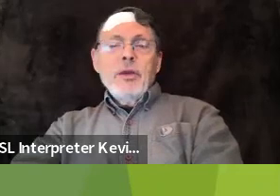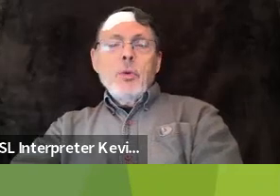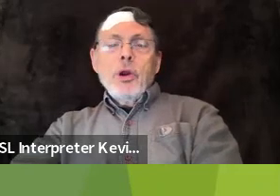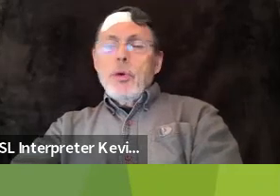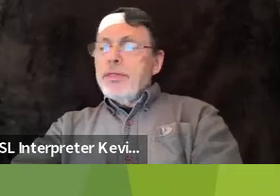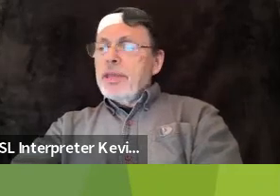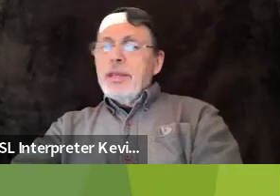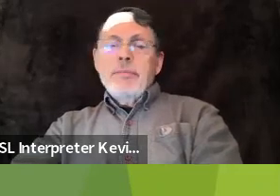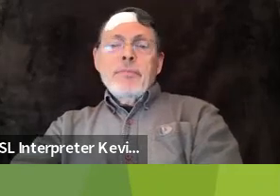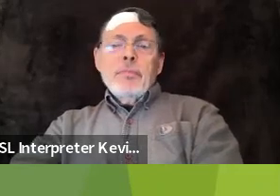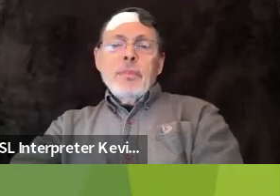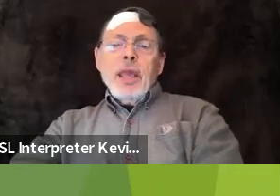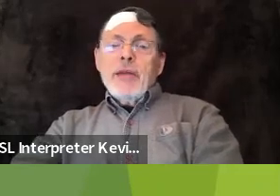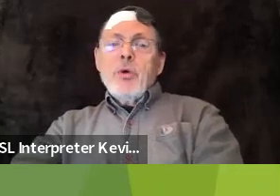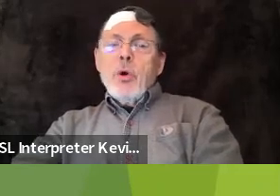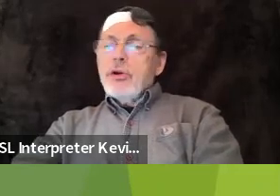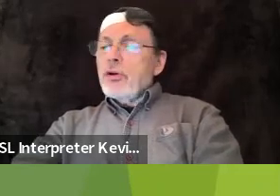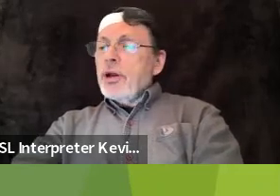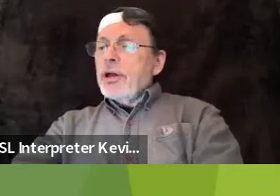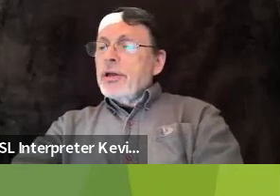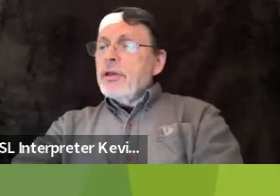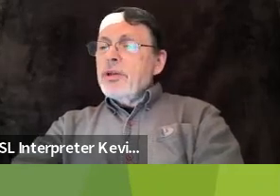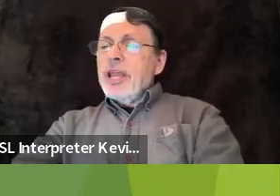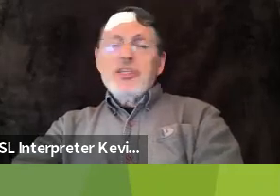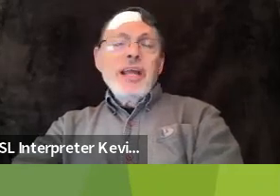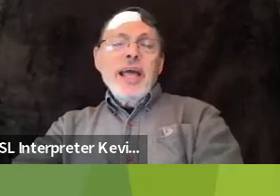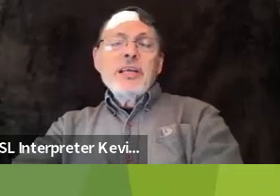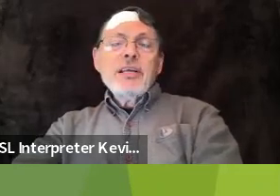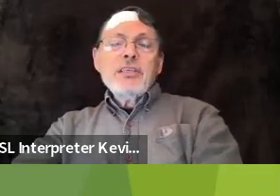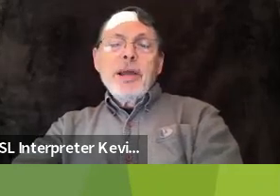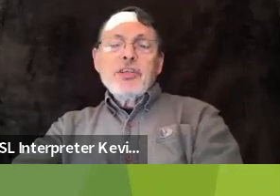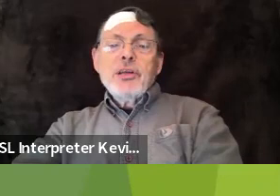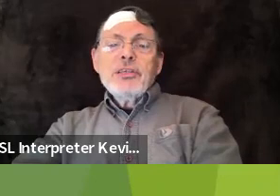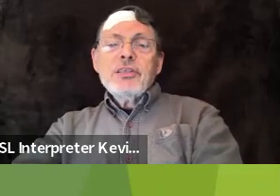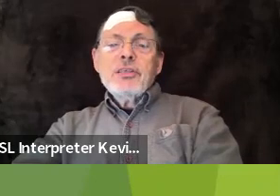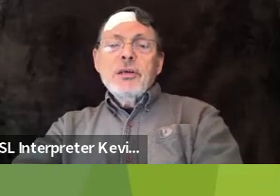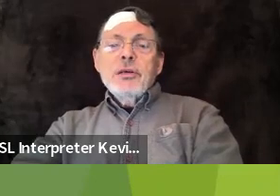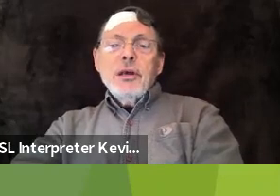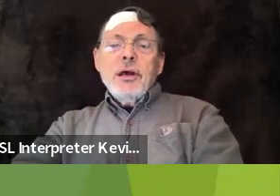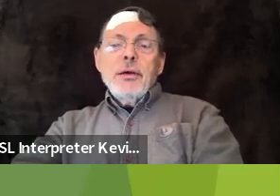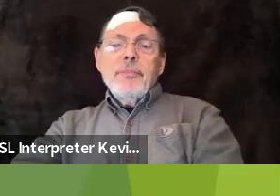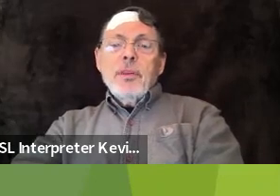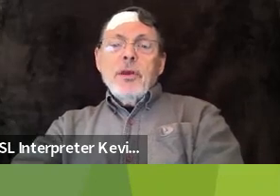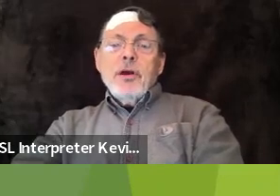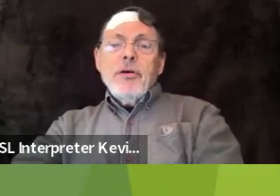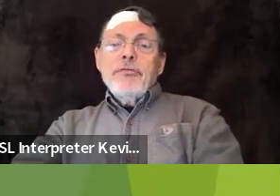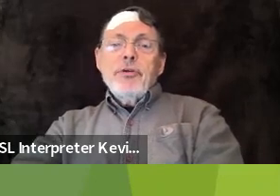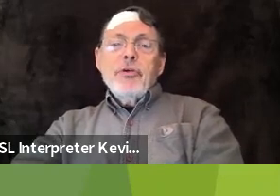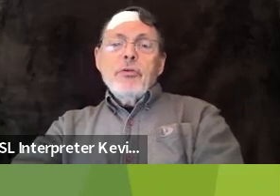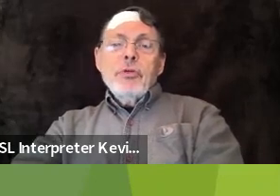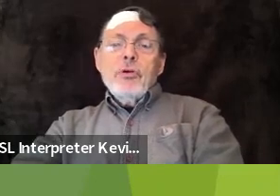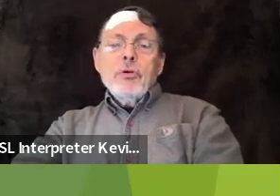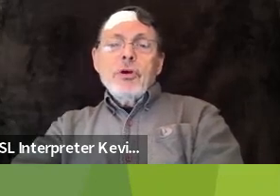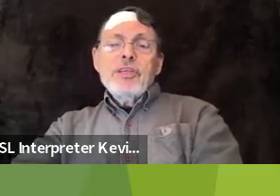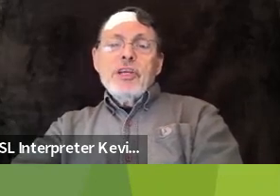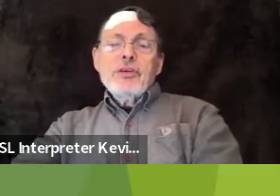And then work with the head quarter Communication Access Specialists for your local organization